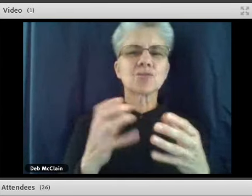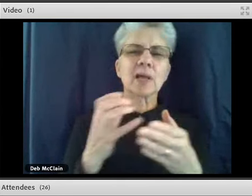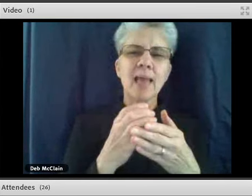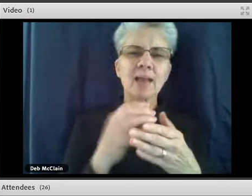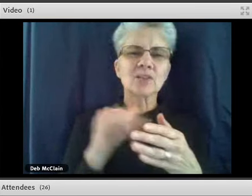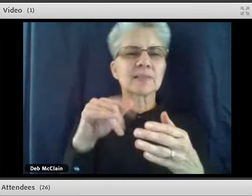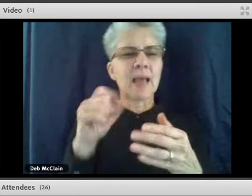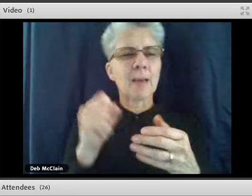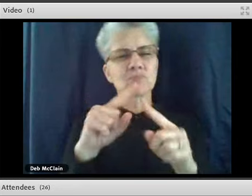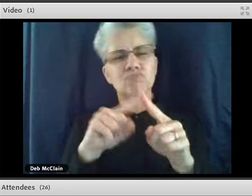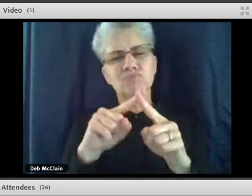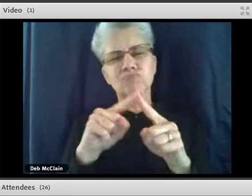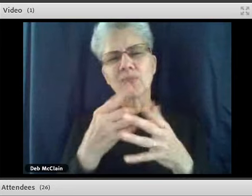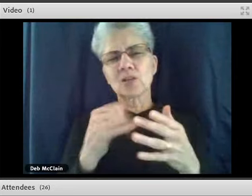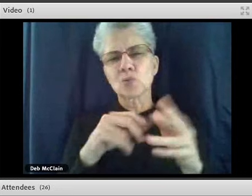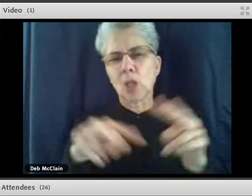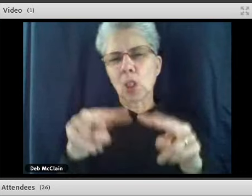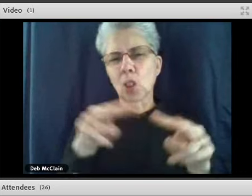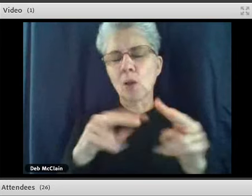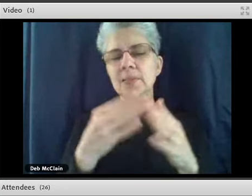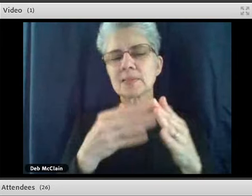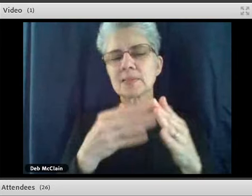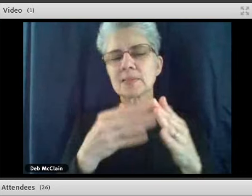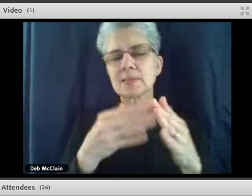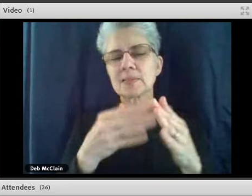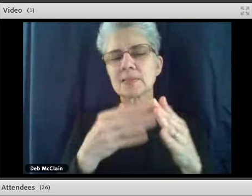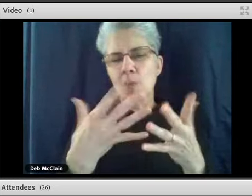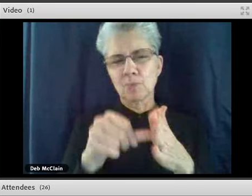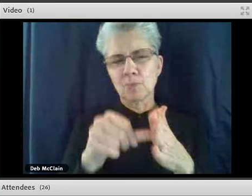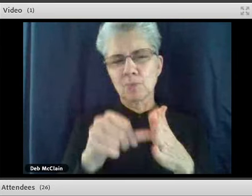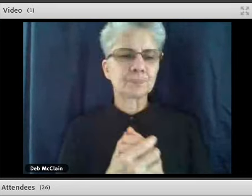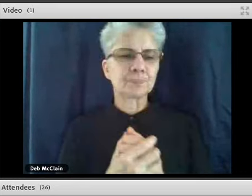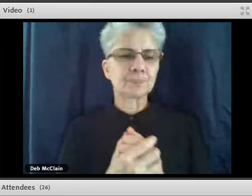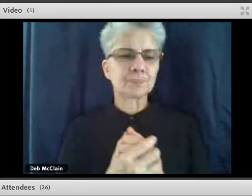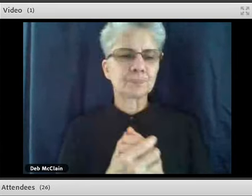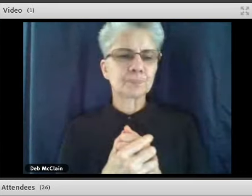Okay, so, there's a whole bunch of collections of apps. There's a million things you can look at.